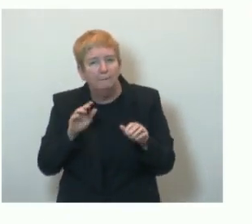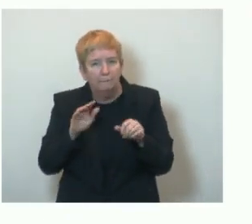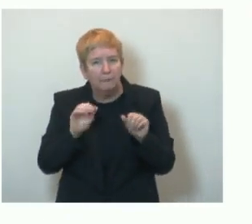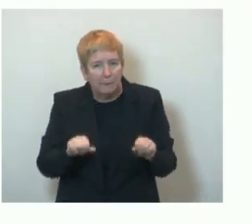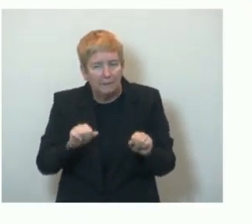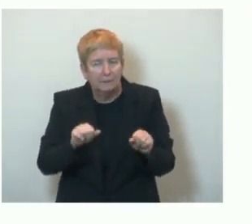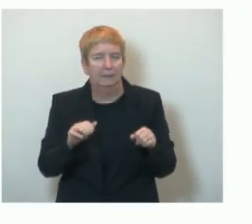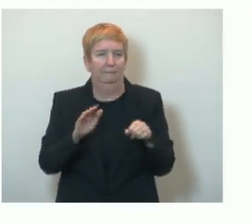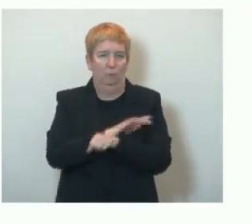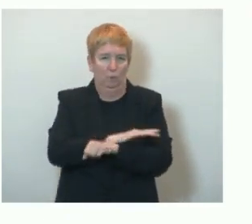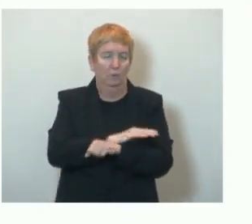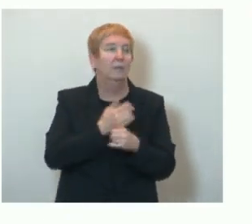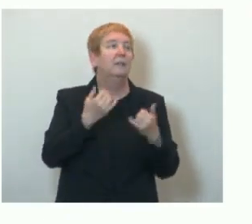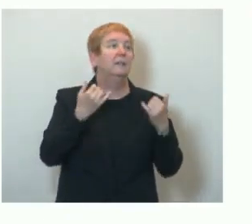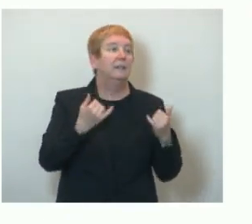ALBUQUERQUE ALL THE MAJOR HOSPITAL.